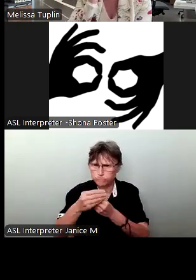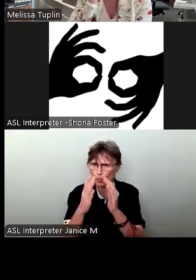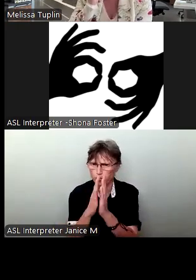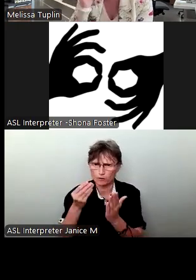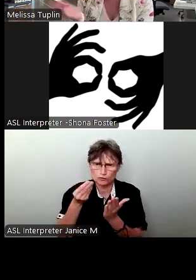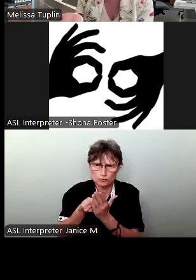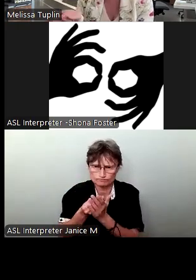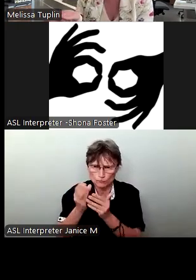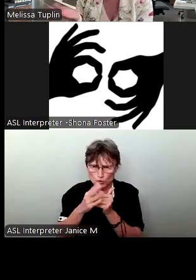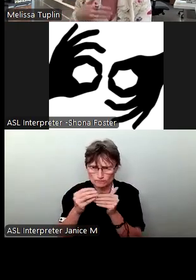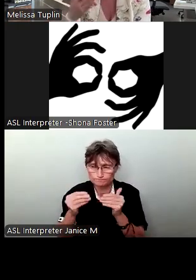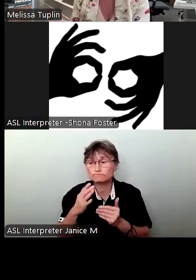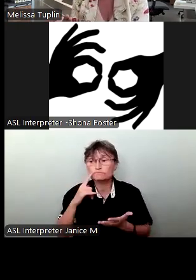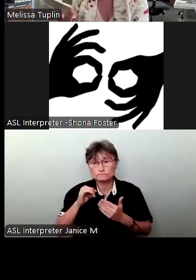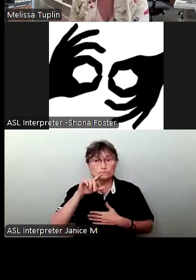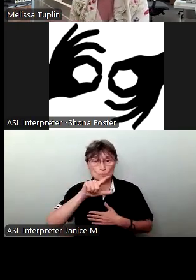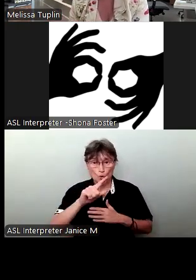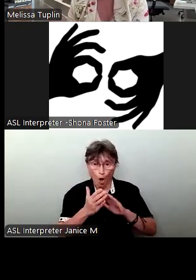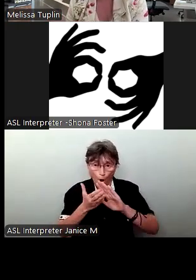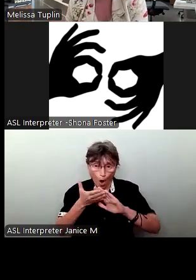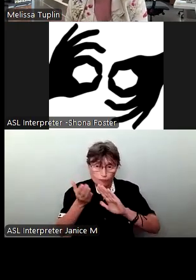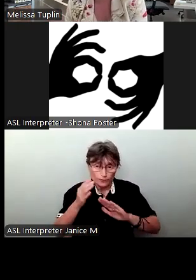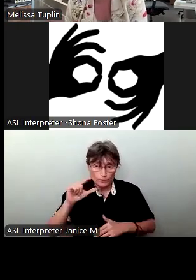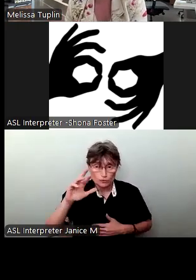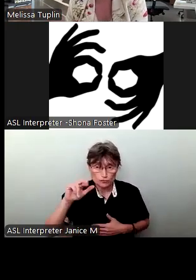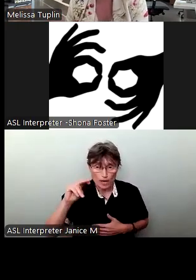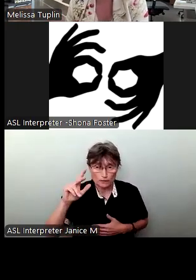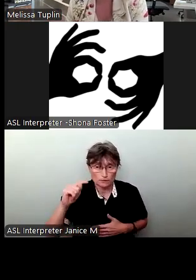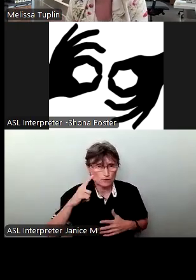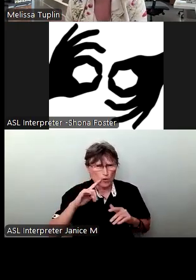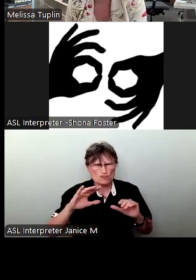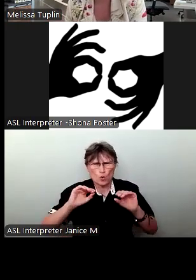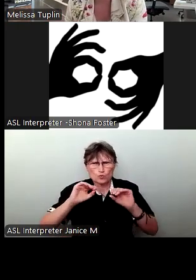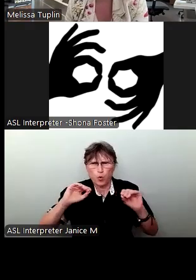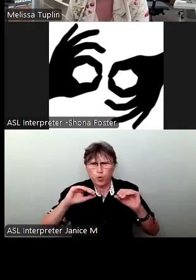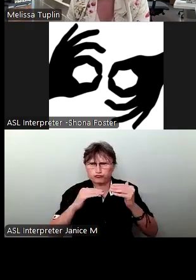actual operating grant is unrestricted and can be spent towards any area of your operations,